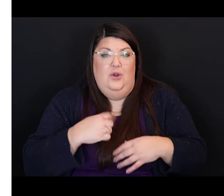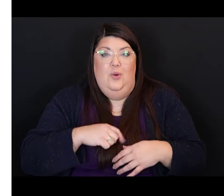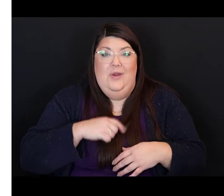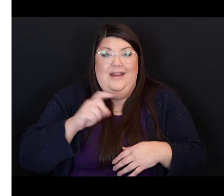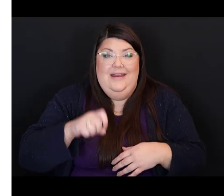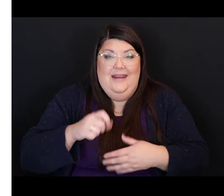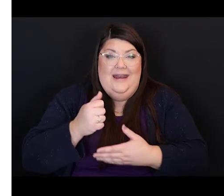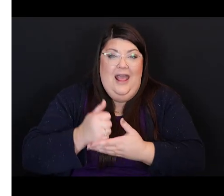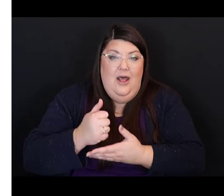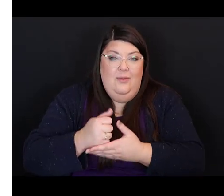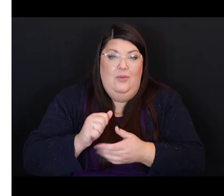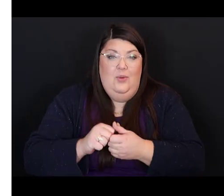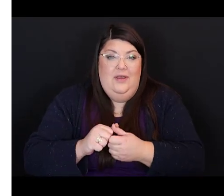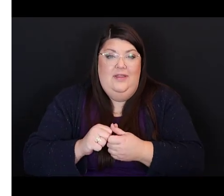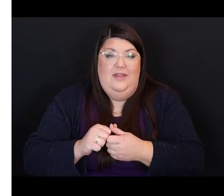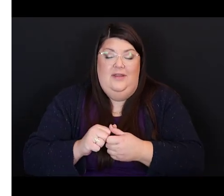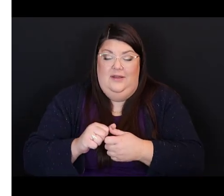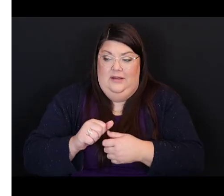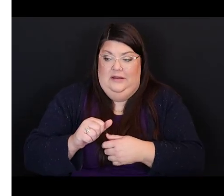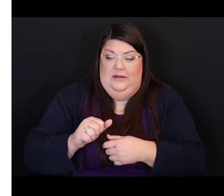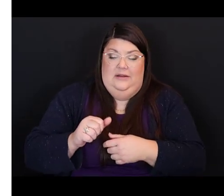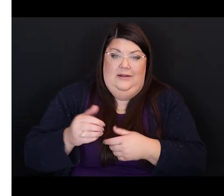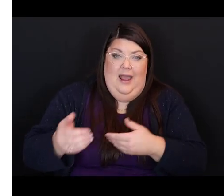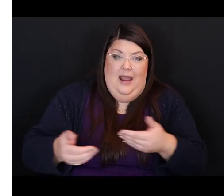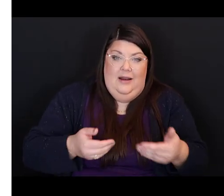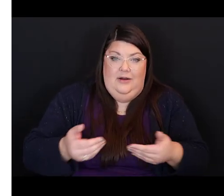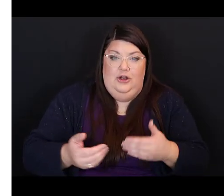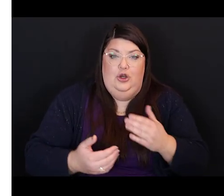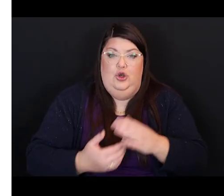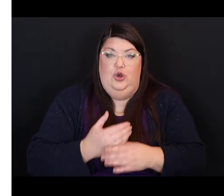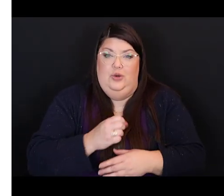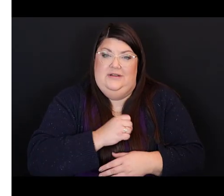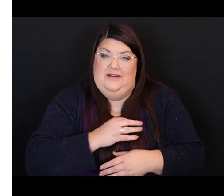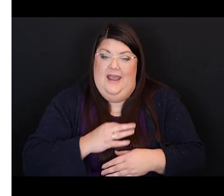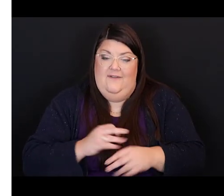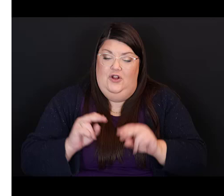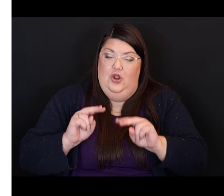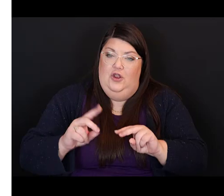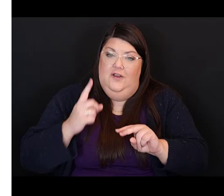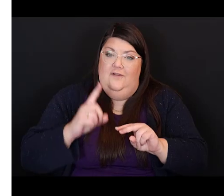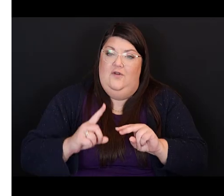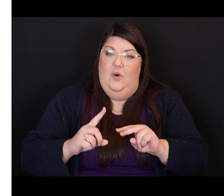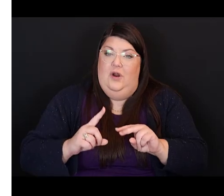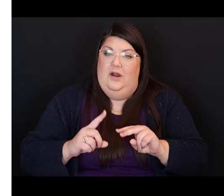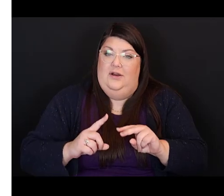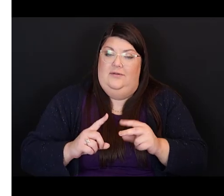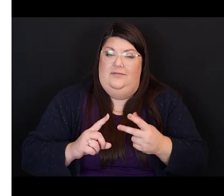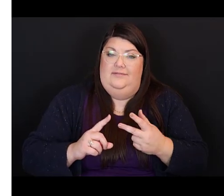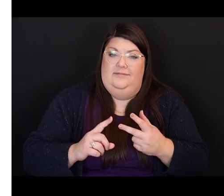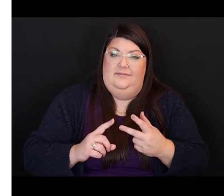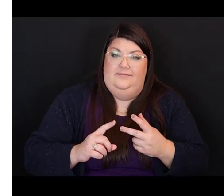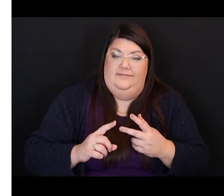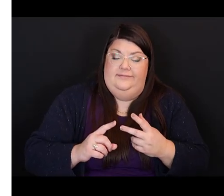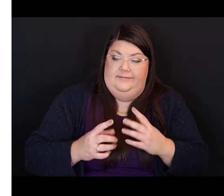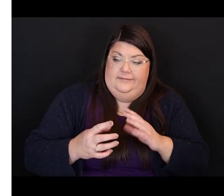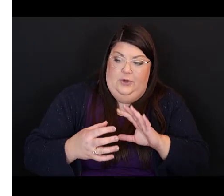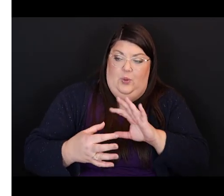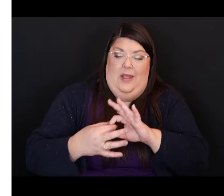help in onboarding new staff. And they're looking for relevant content out there that they can use